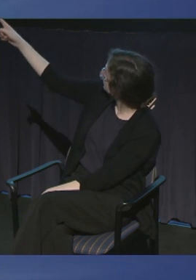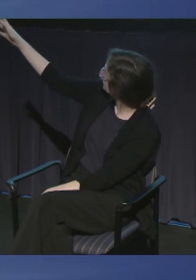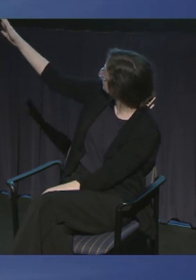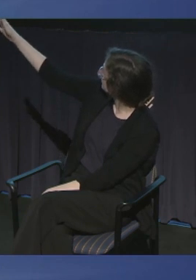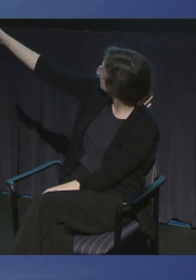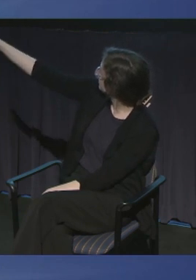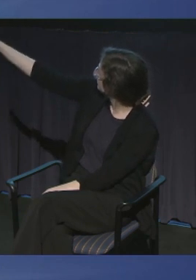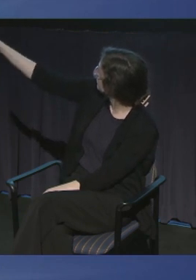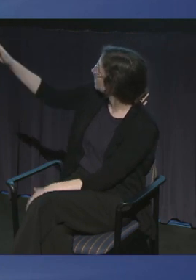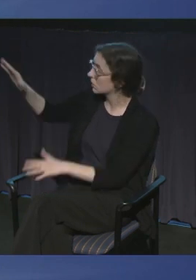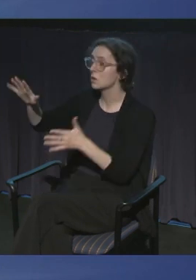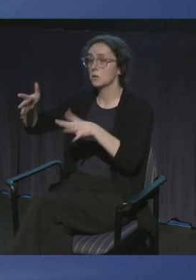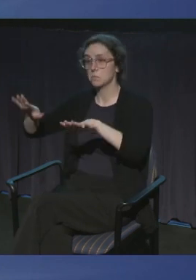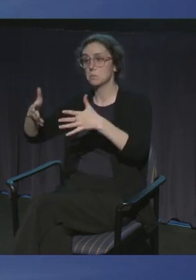INDICATED HERE, IT REDUCED